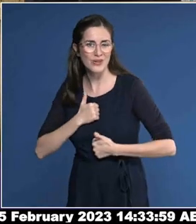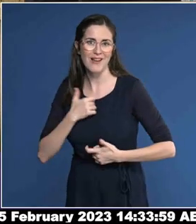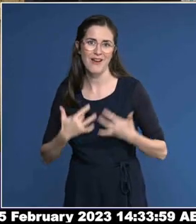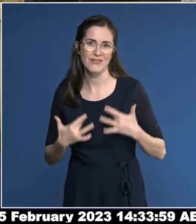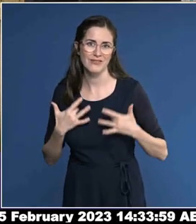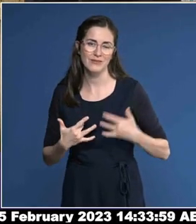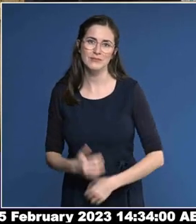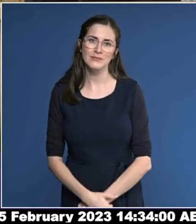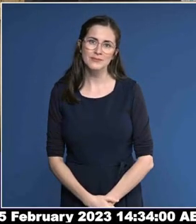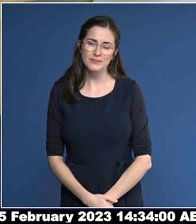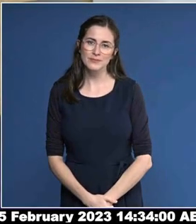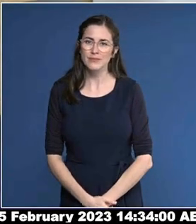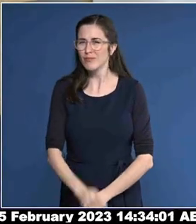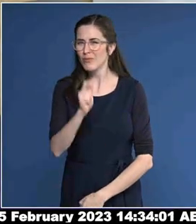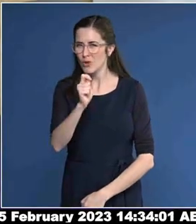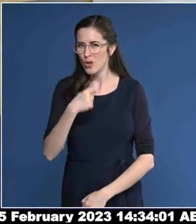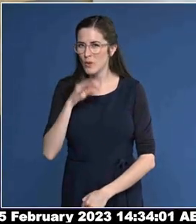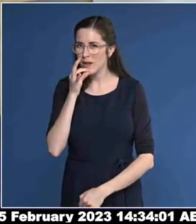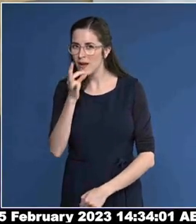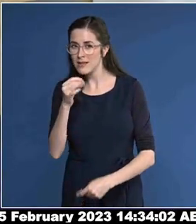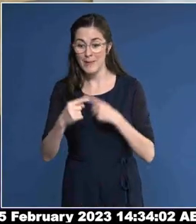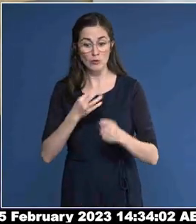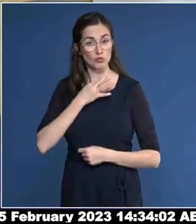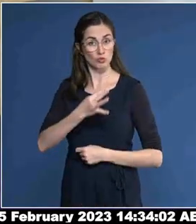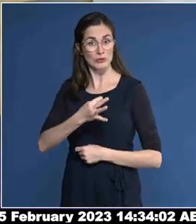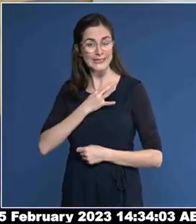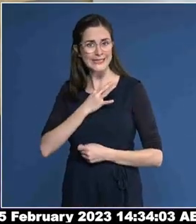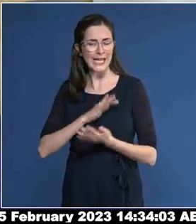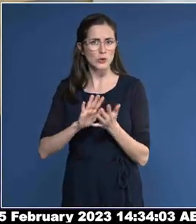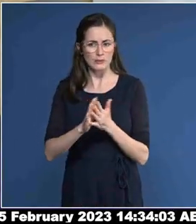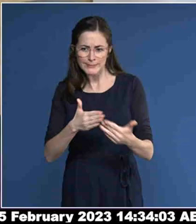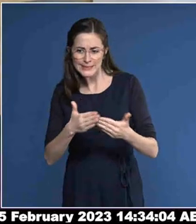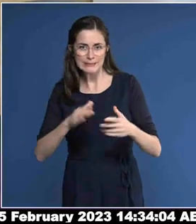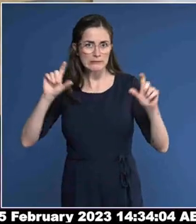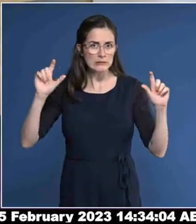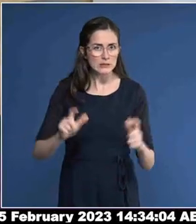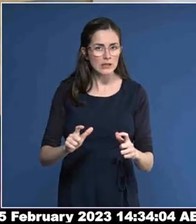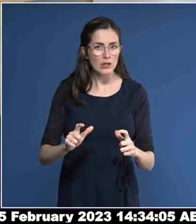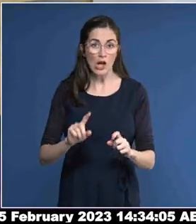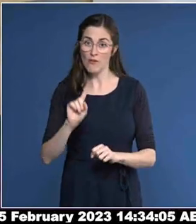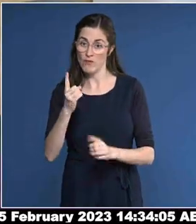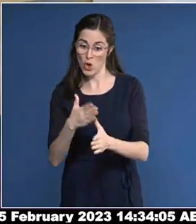But before we get to that, I want to ask about what data you keep that is directed to